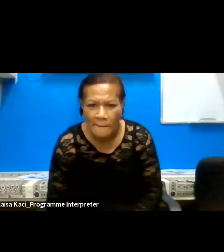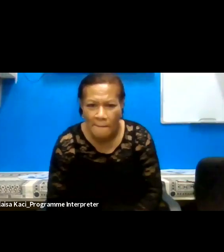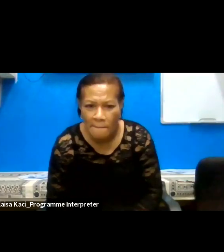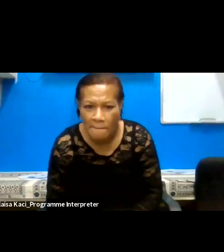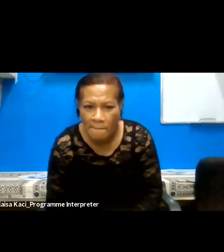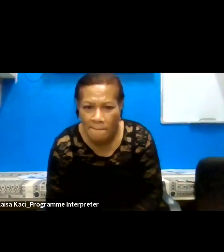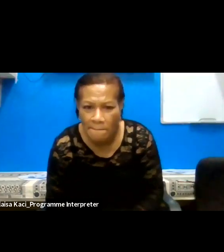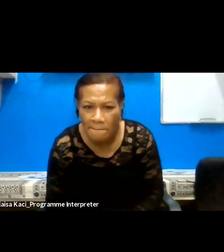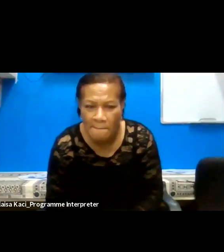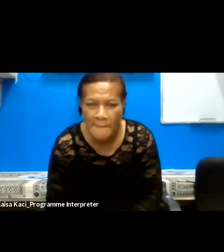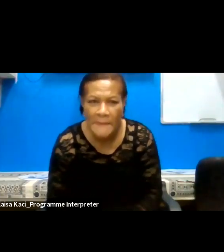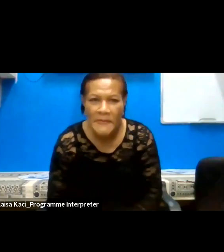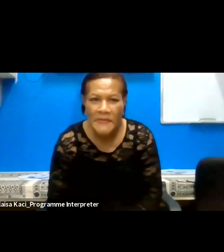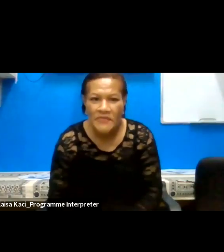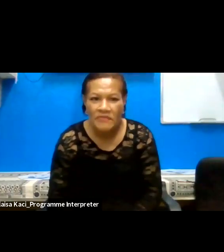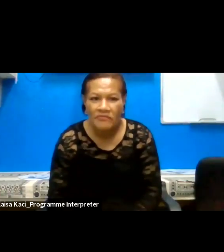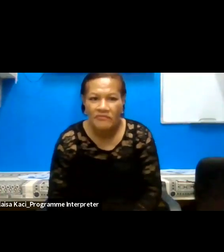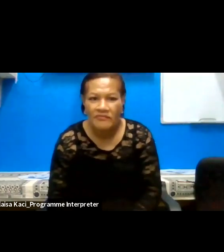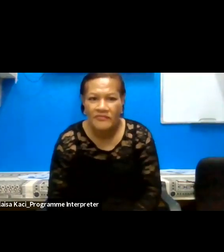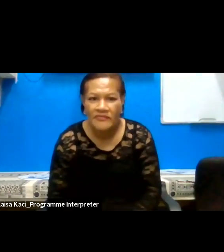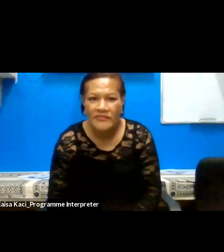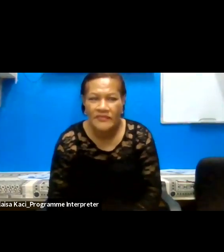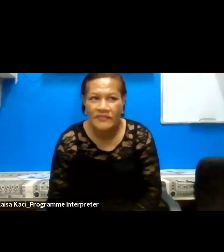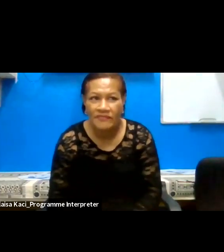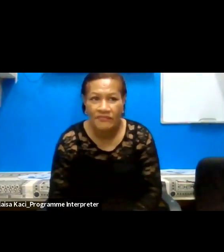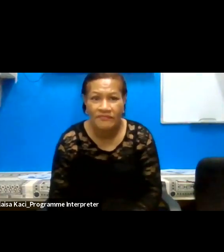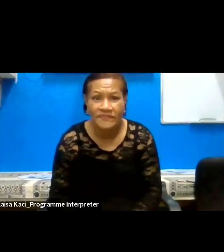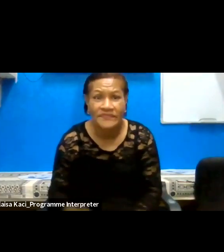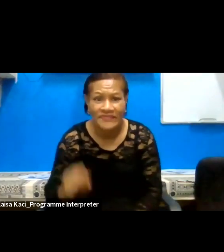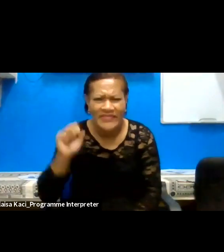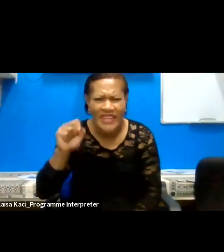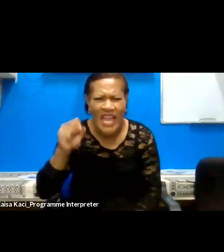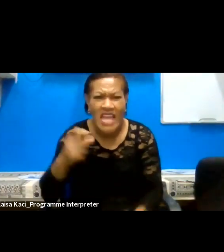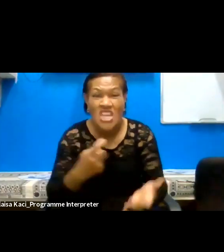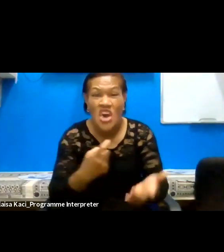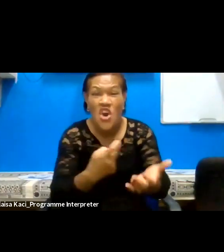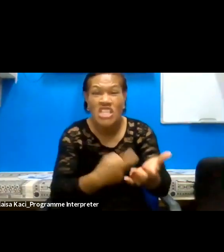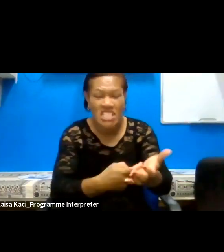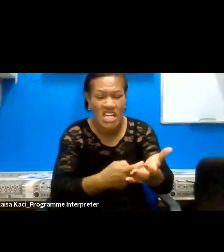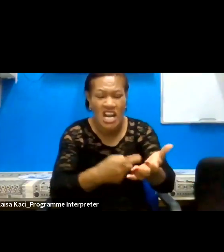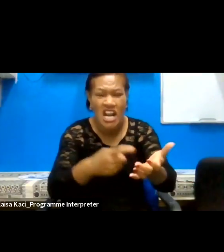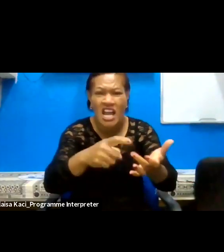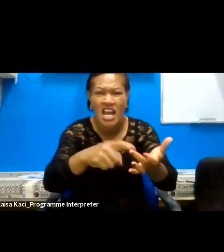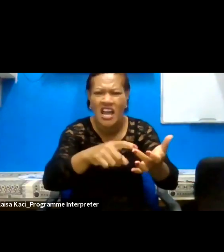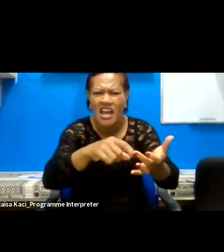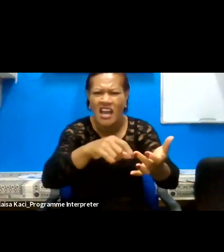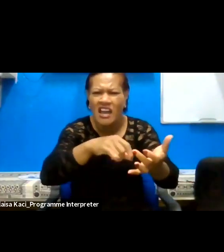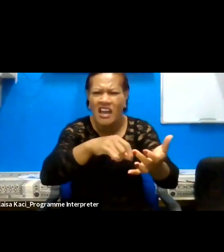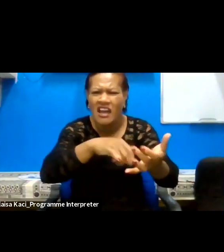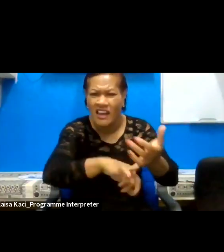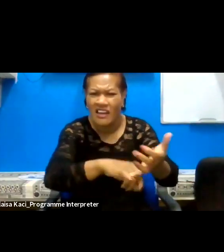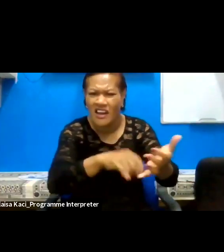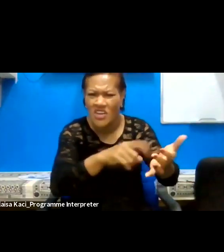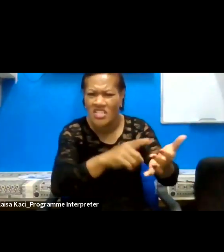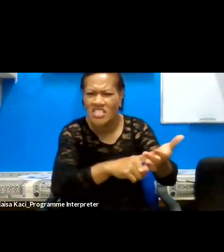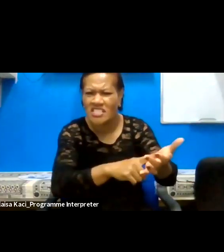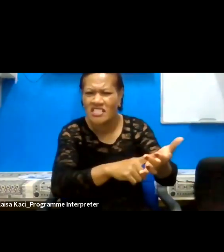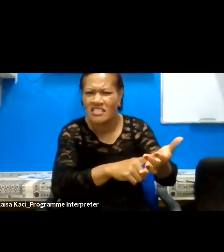may have uh plenty more problems in the future. So, we do look forward for your